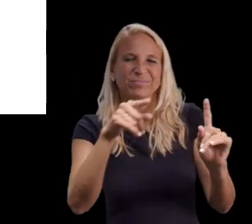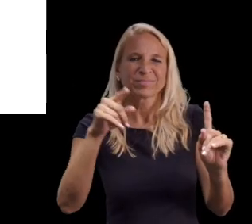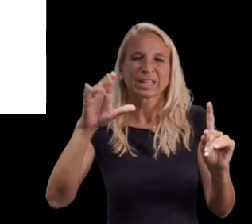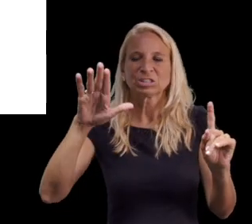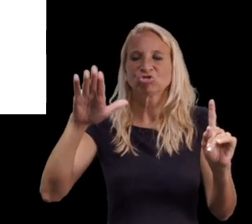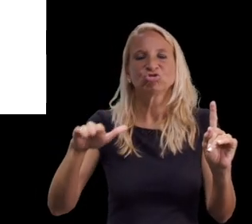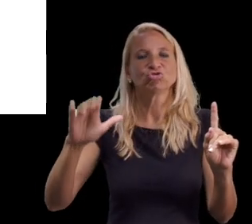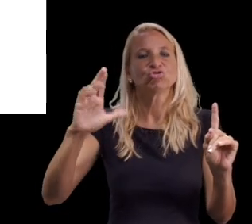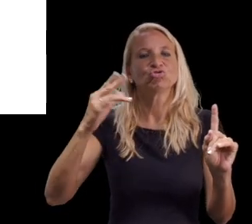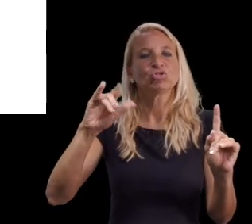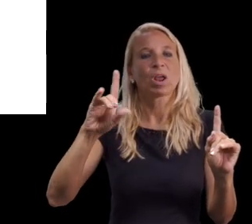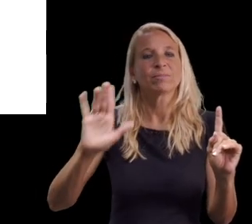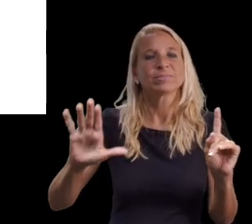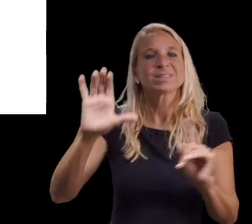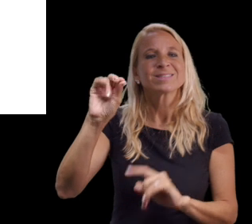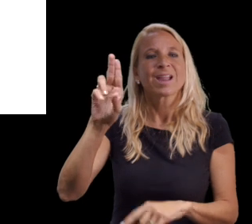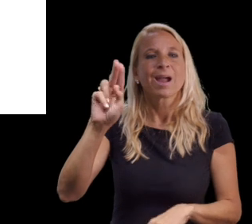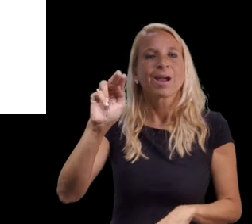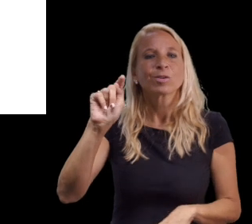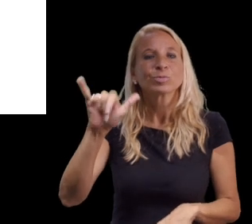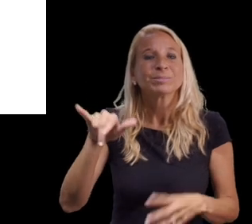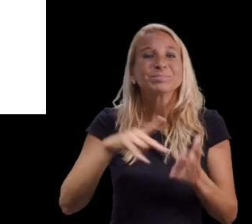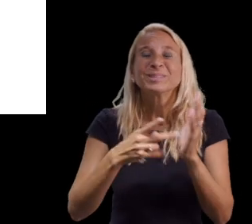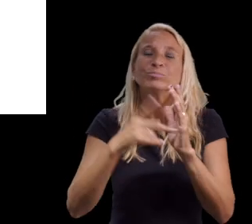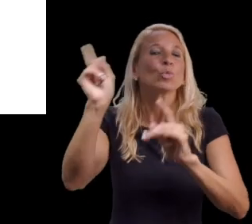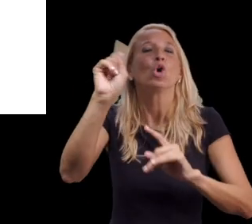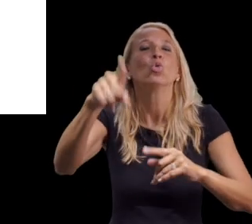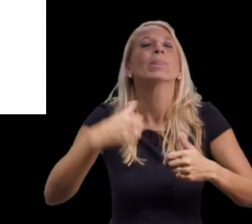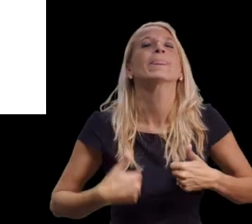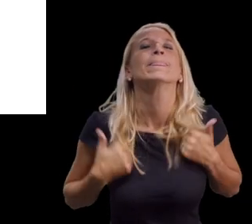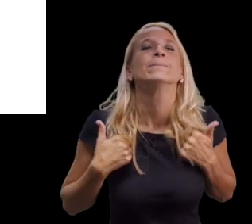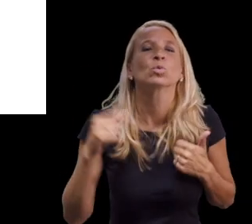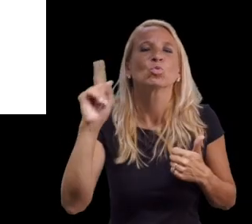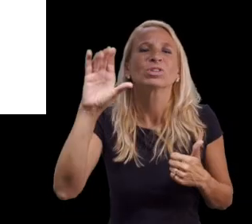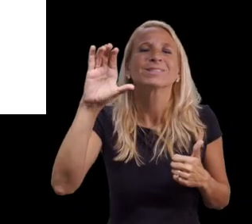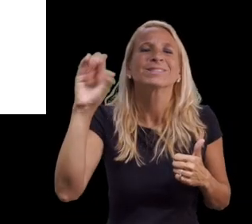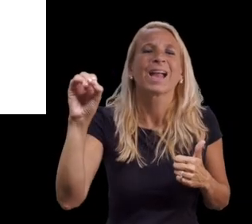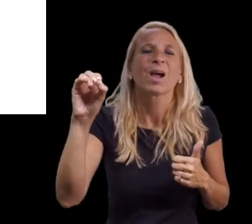The local authority would be whatever county you're residing